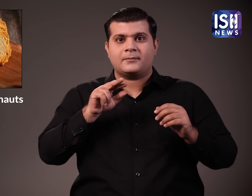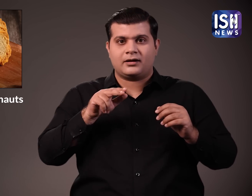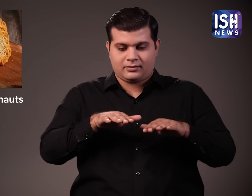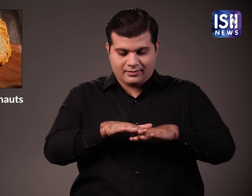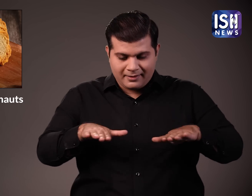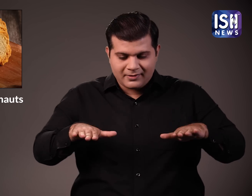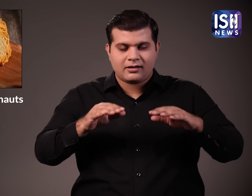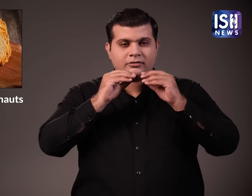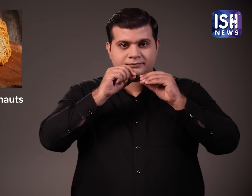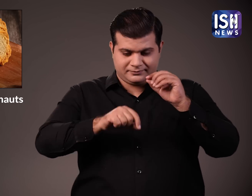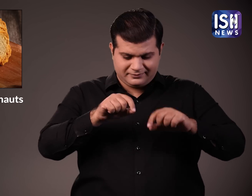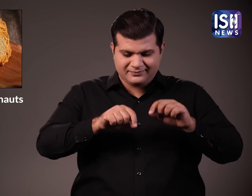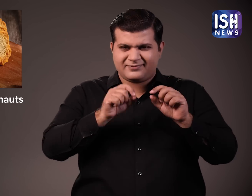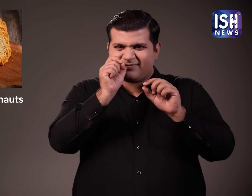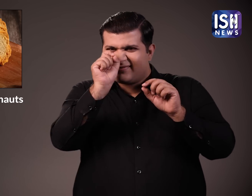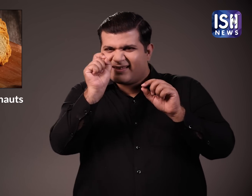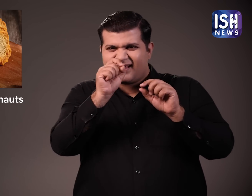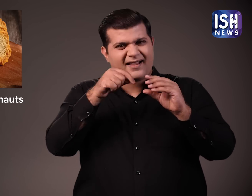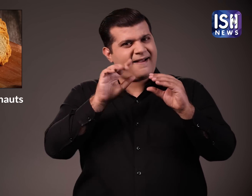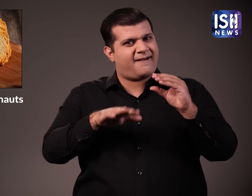The tiny bread crumbs fall on the table.